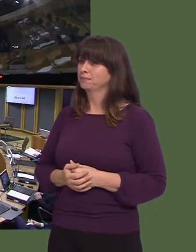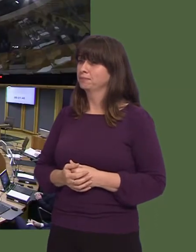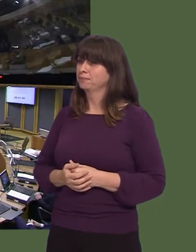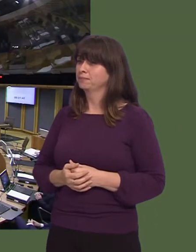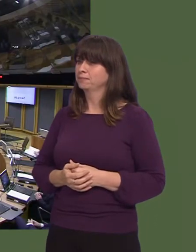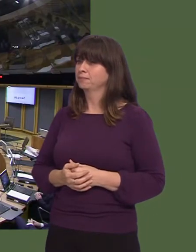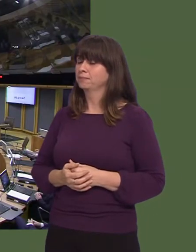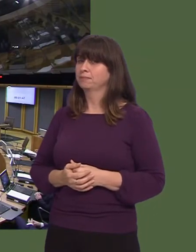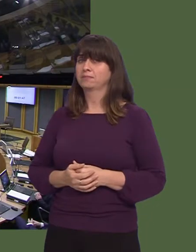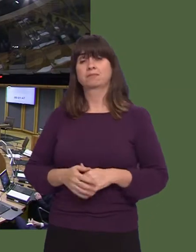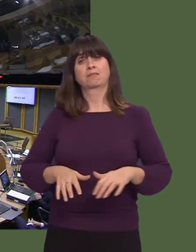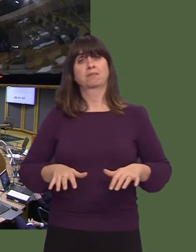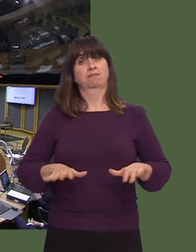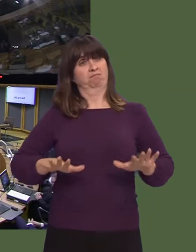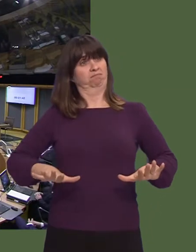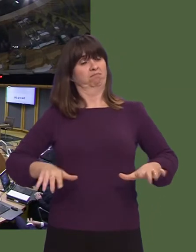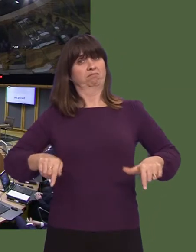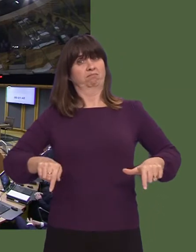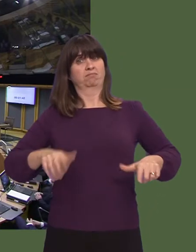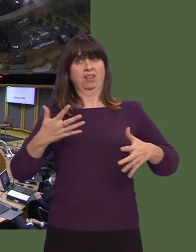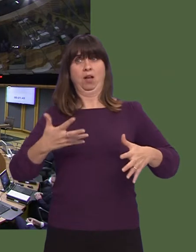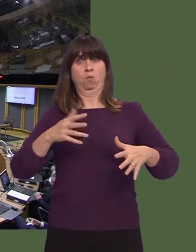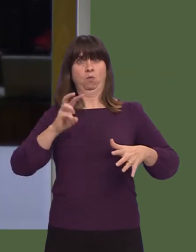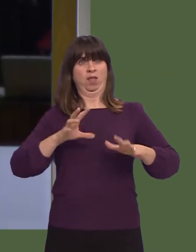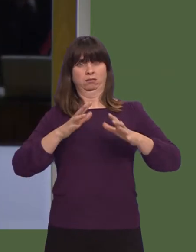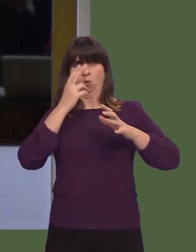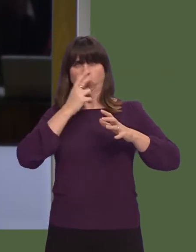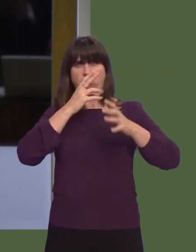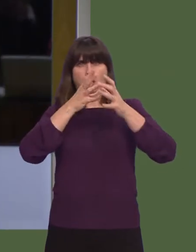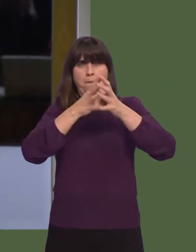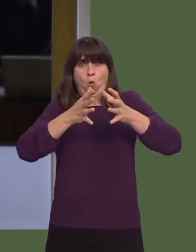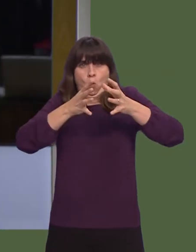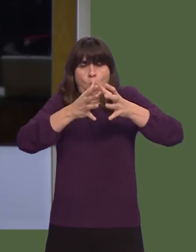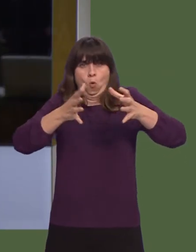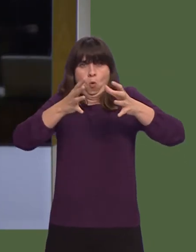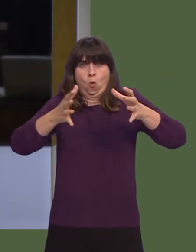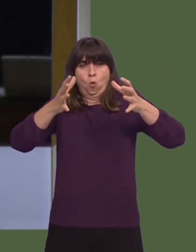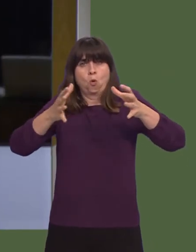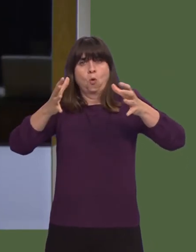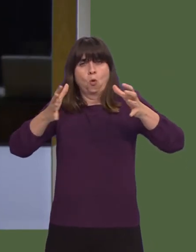as Wales ageing as a nation, the trends are quite different within different parts of